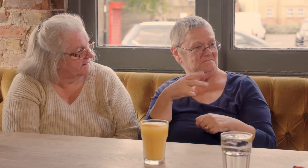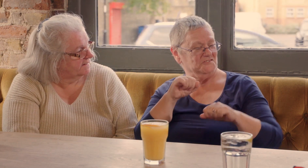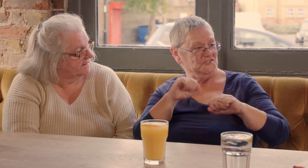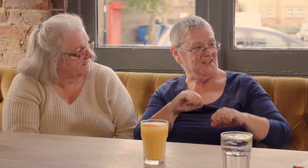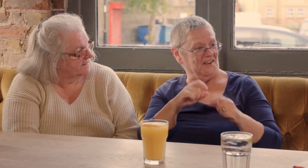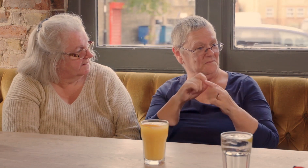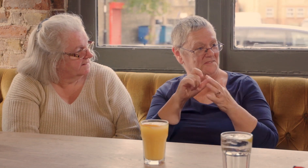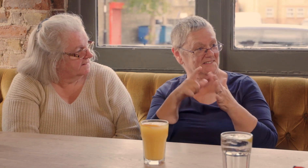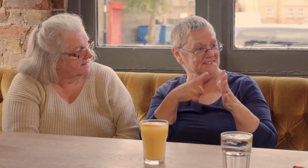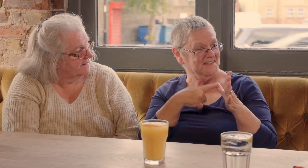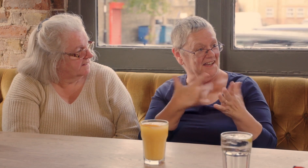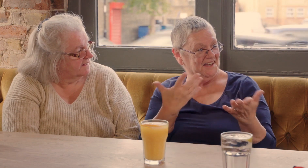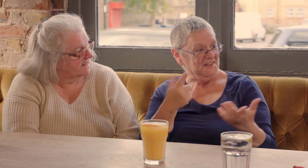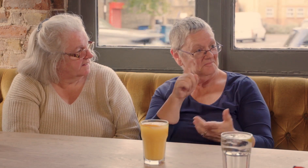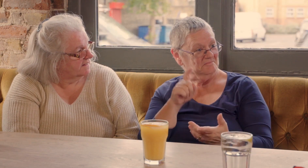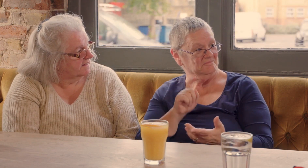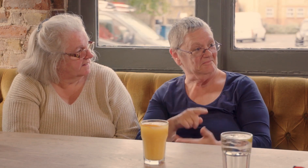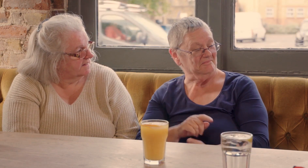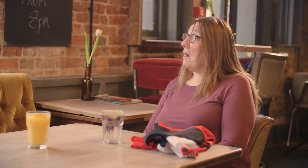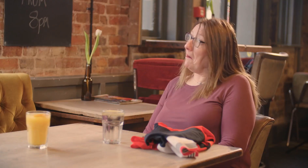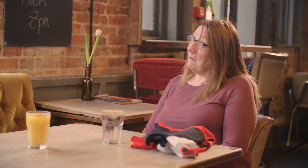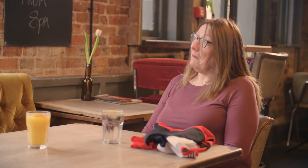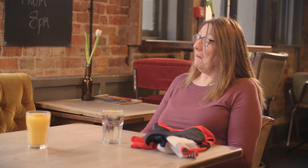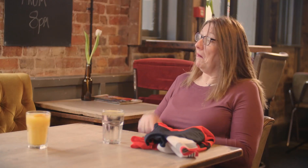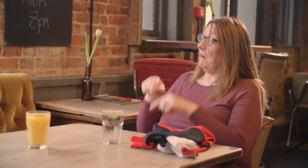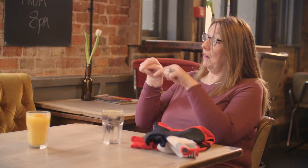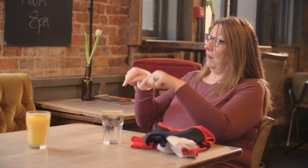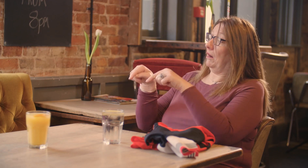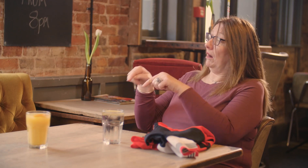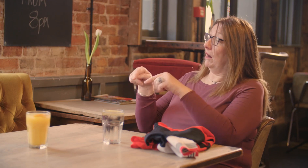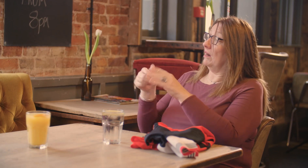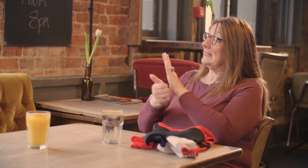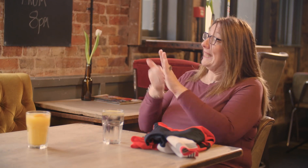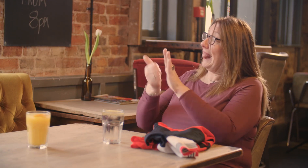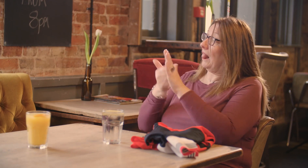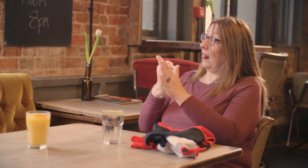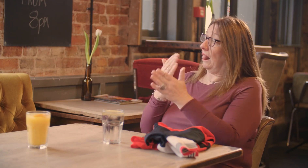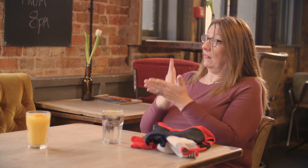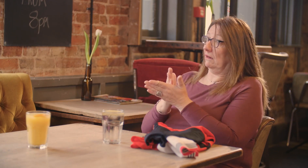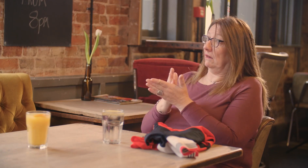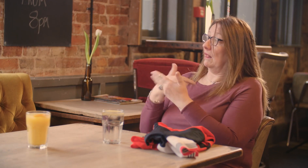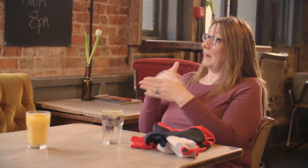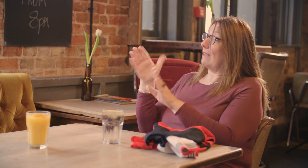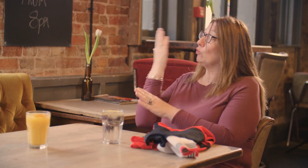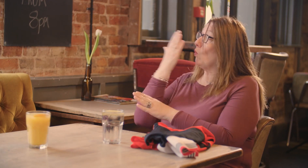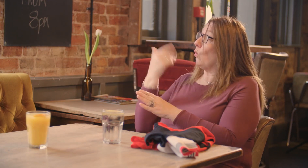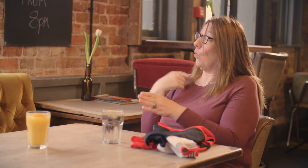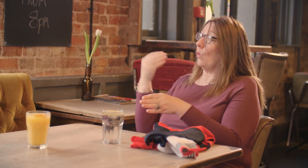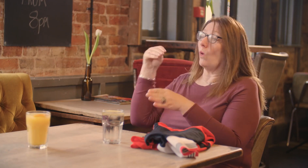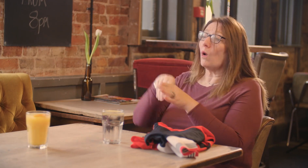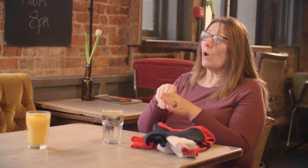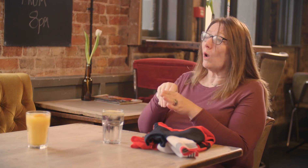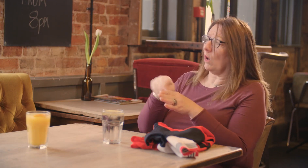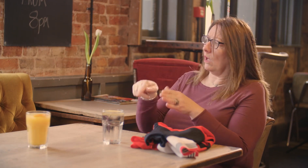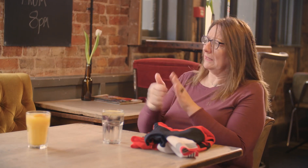in preparing you for the role as Chair of the BDA? After I left school, I do think I started developing a range of skills